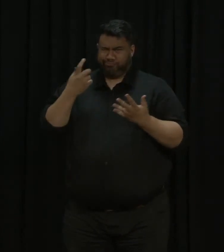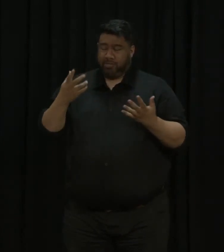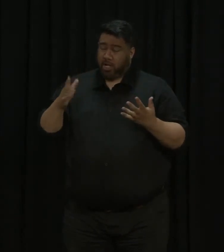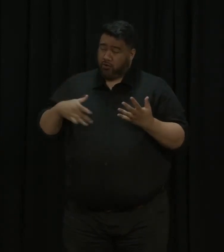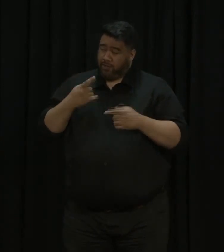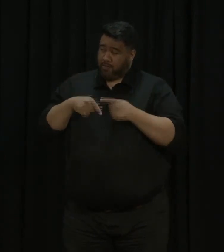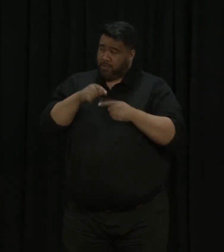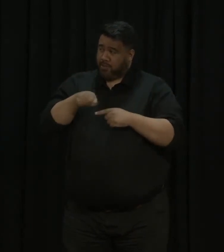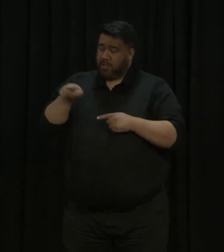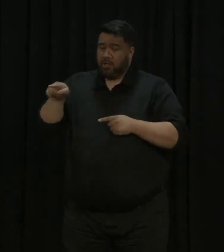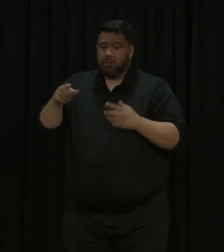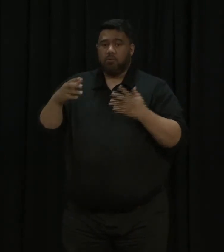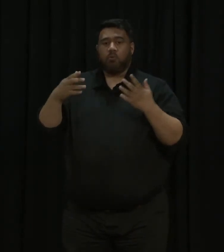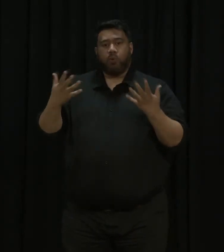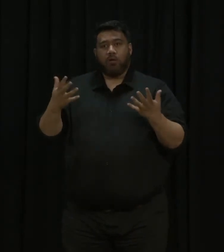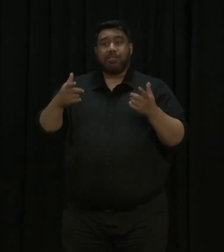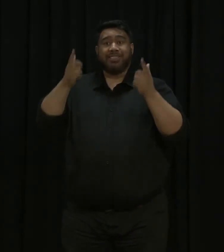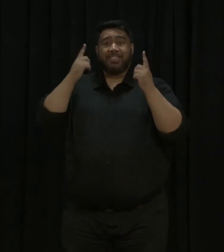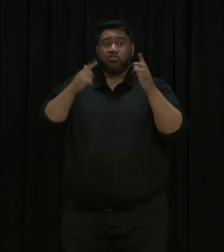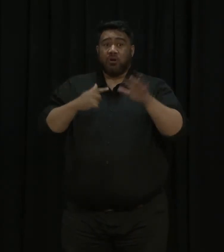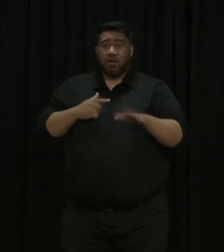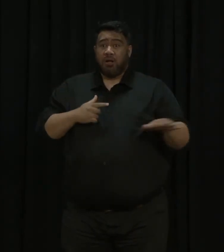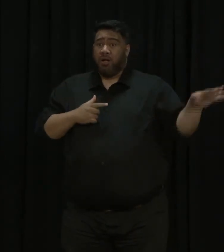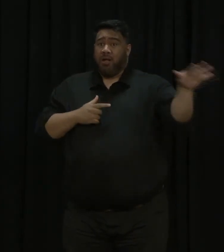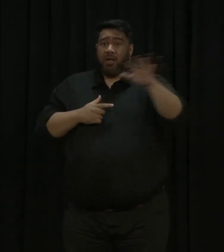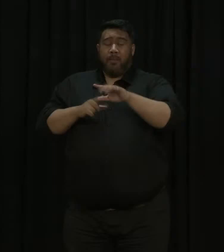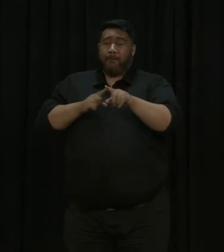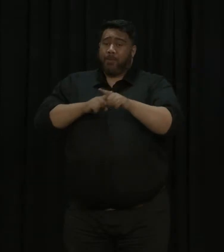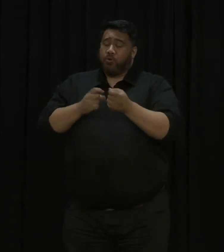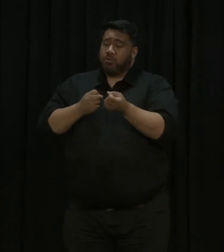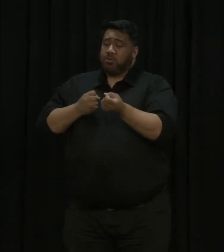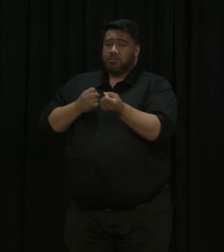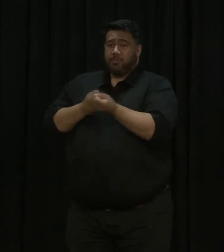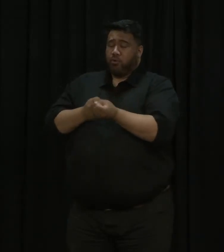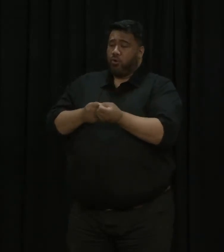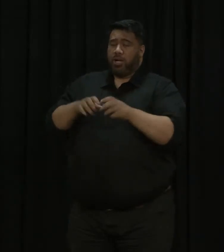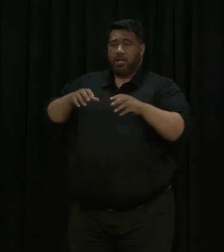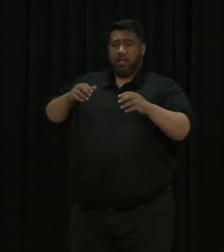aspersions on the whole profession due to anecdotes.